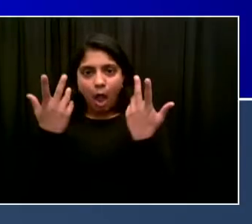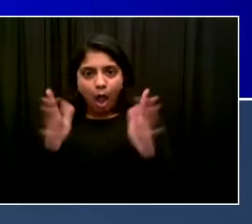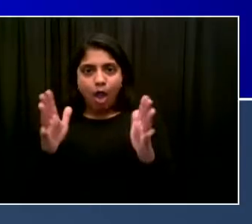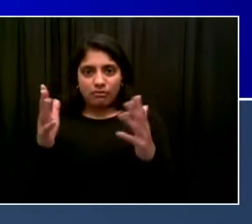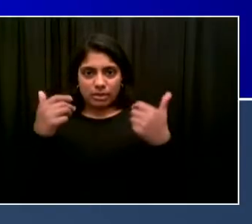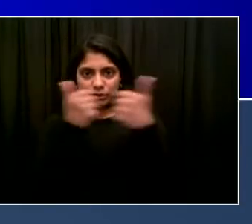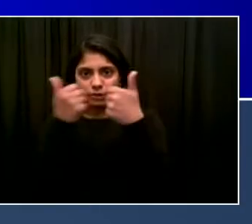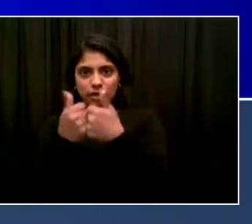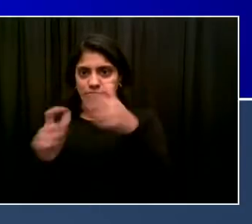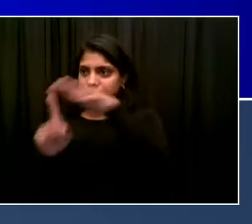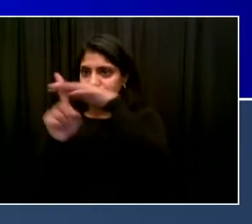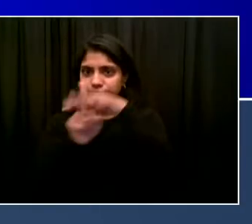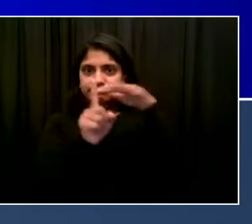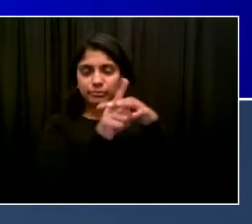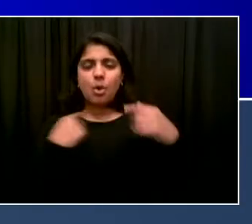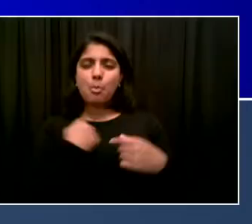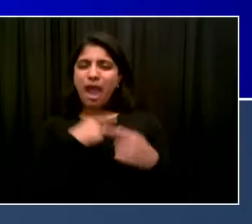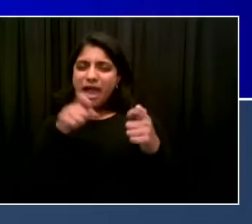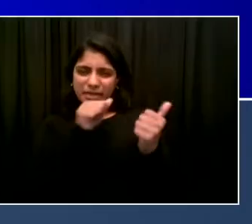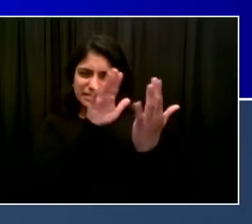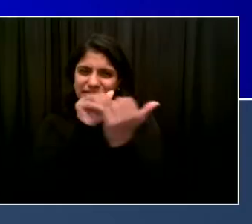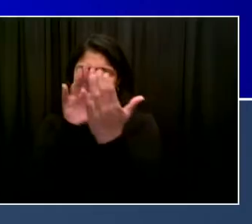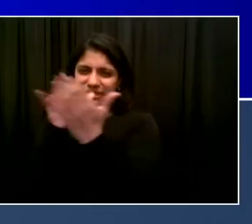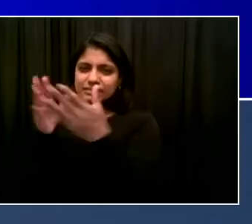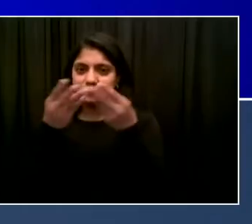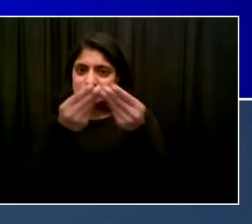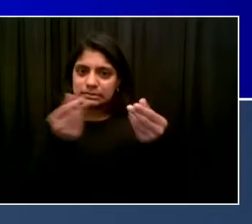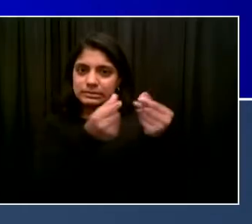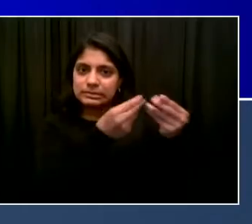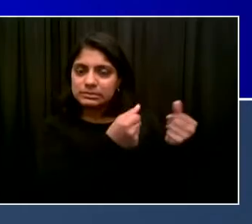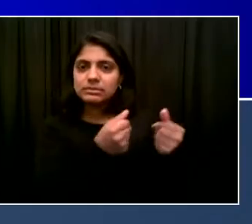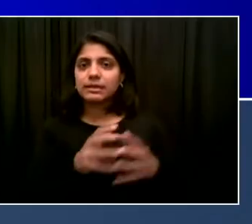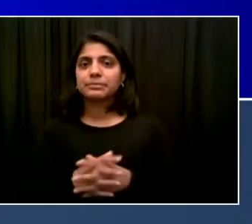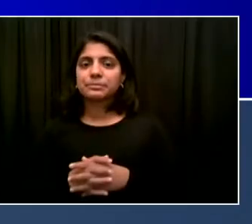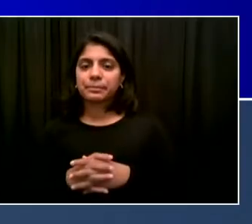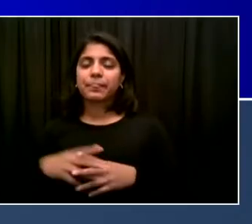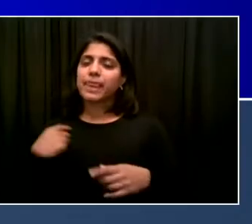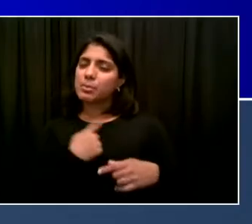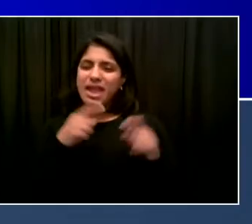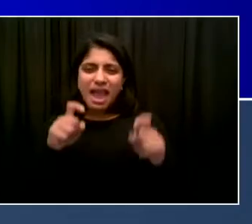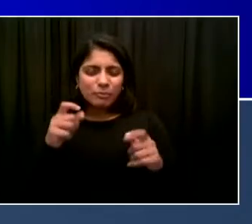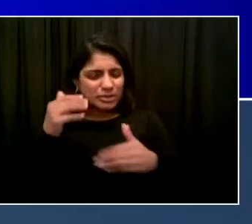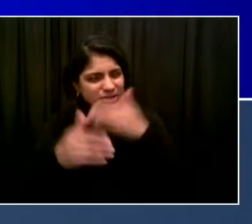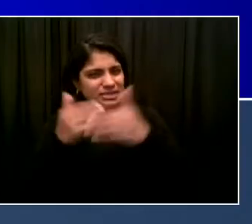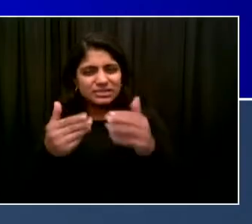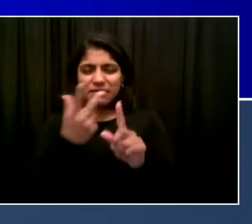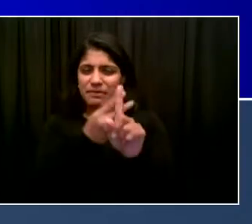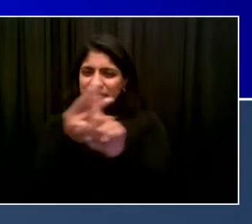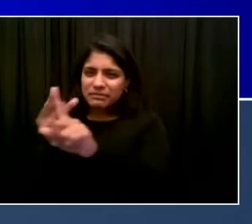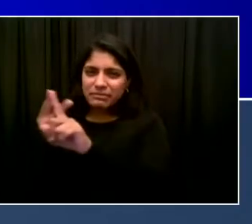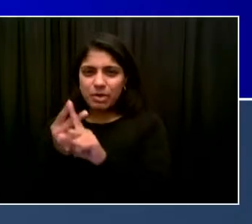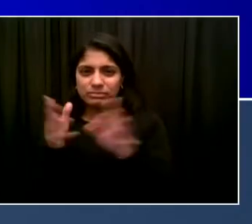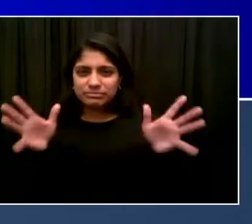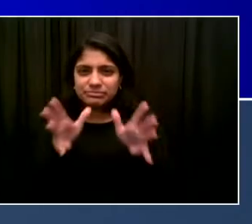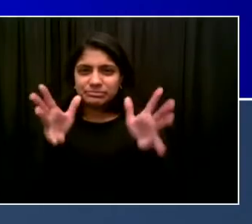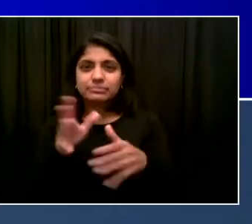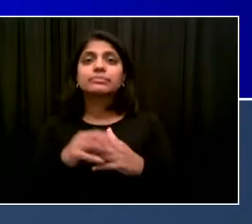HAVE TO ANSWER THEM. WE CANNOT BE TOO LATE TO ANSWER OMICRON.